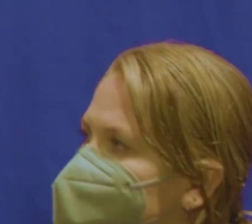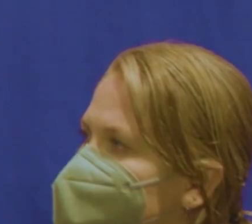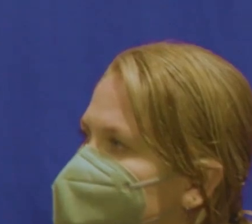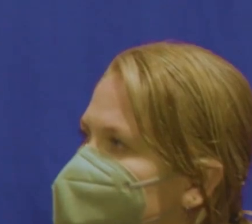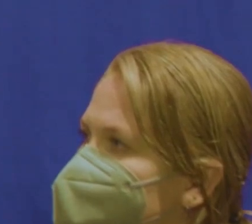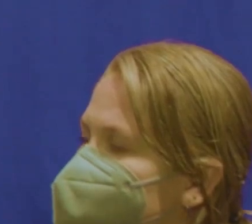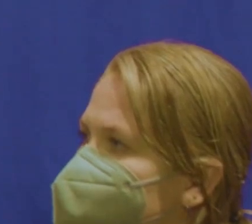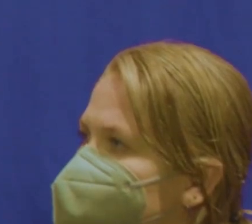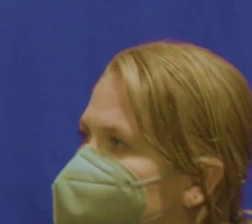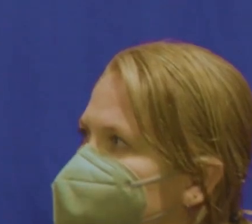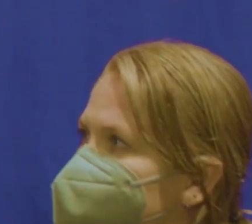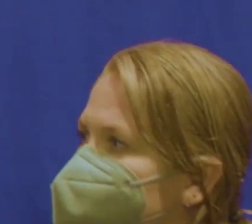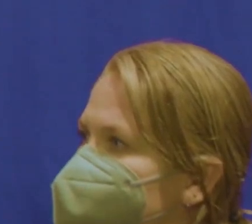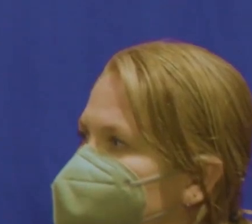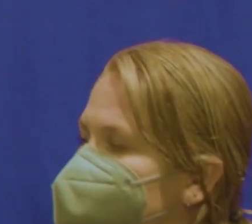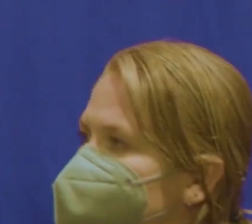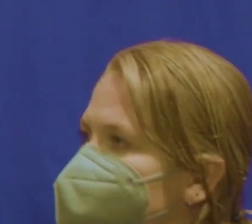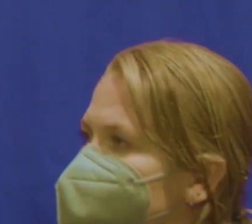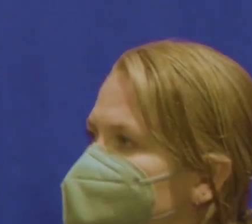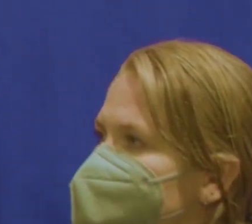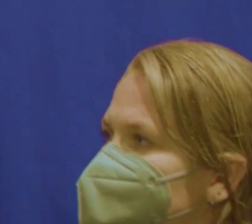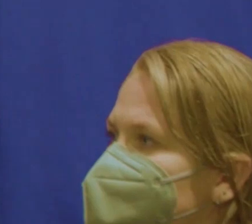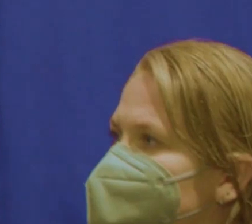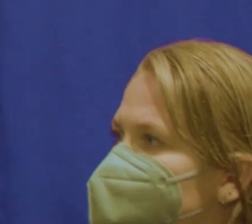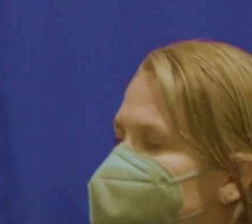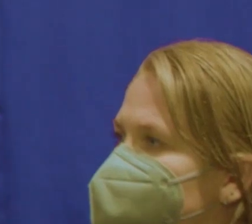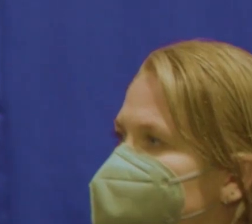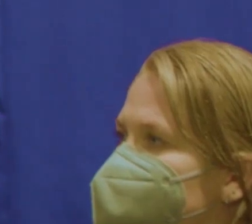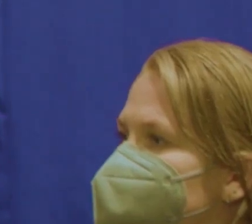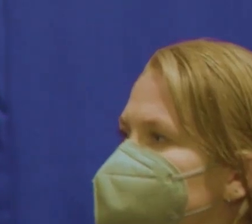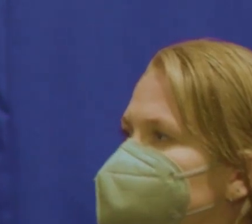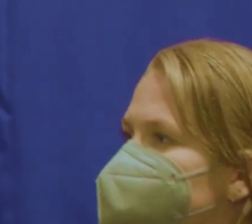some new disease or sickness will pop up